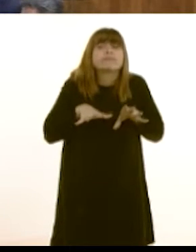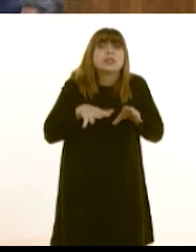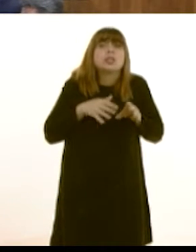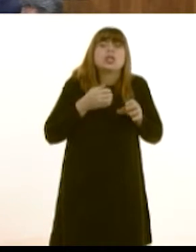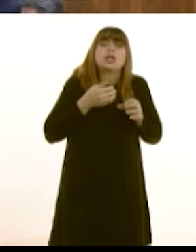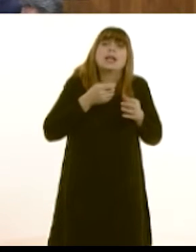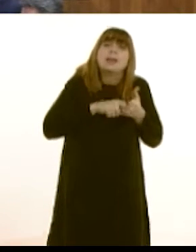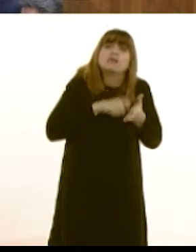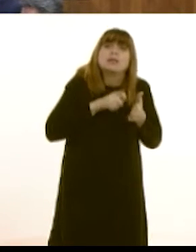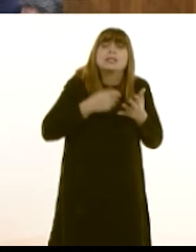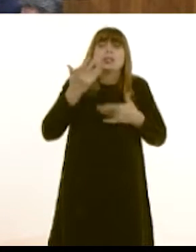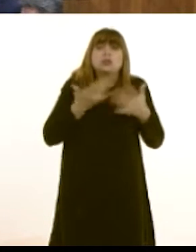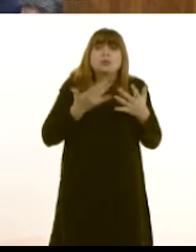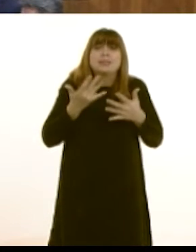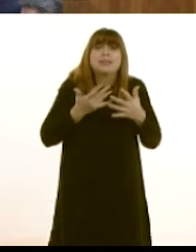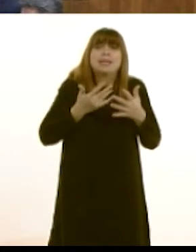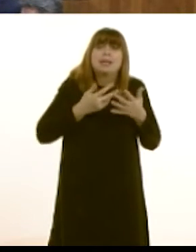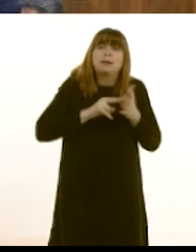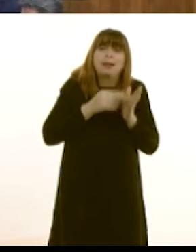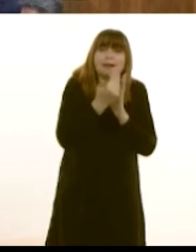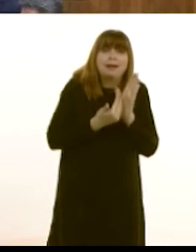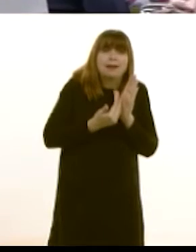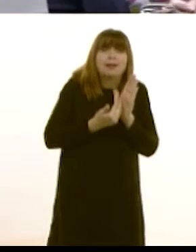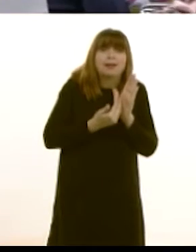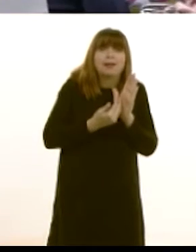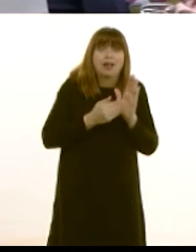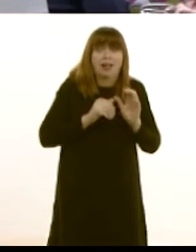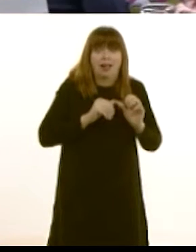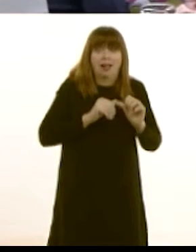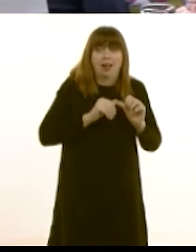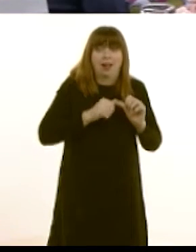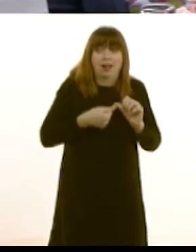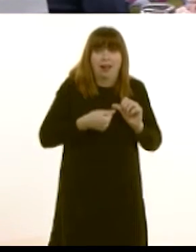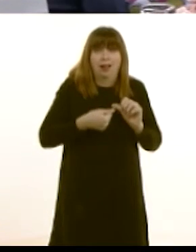Bear in mind, of course, that fieldwork was carried out between September 2013 and December